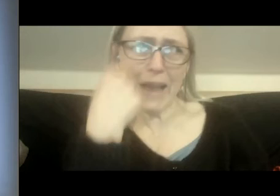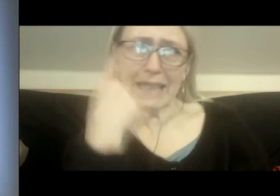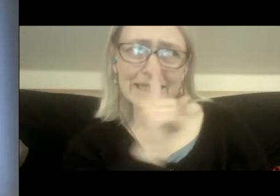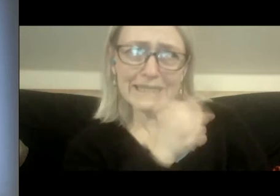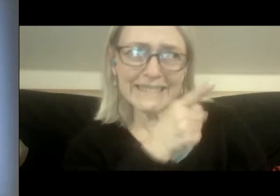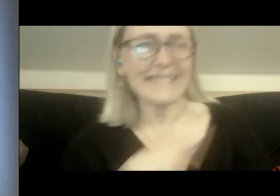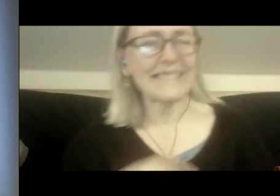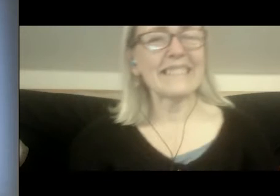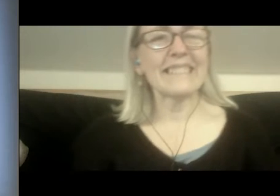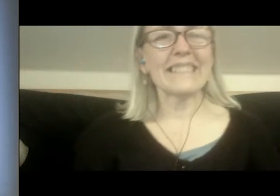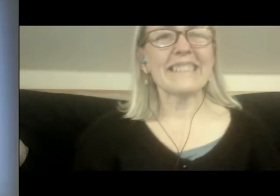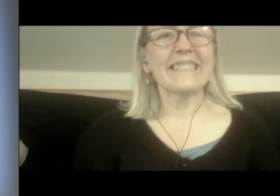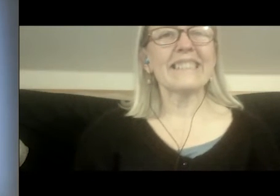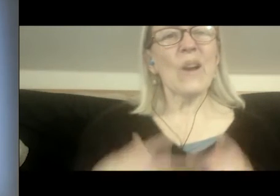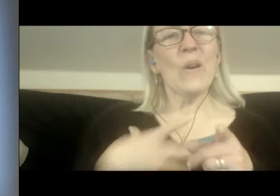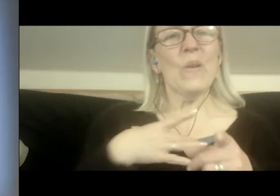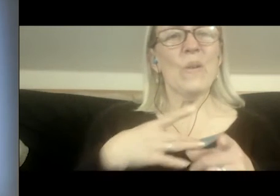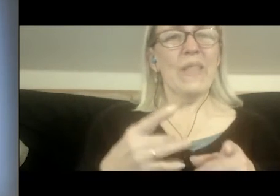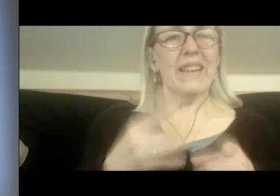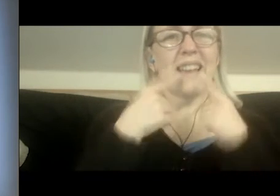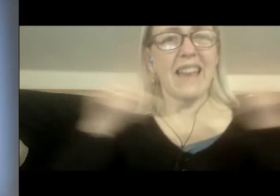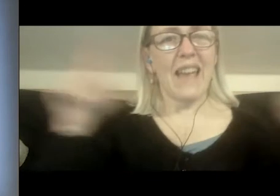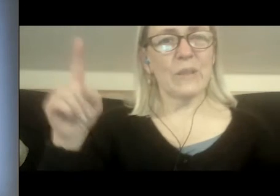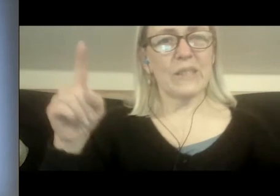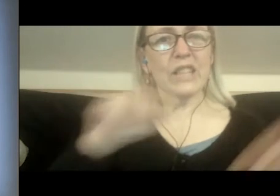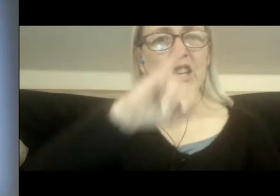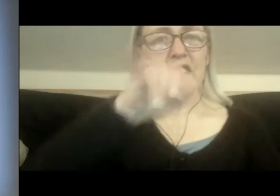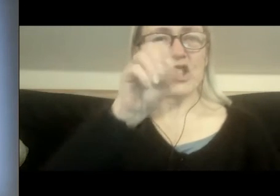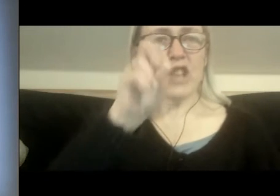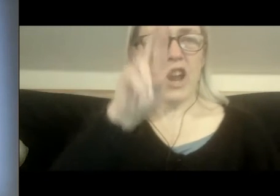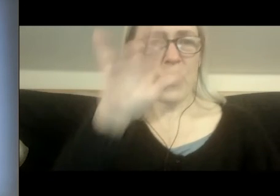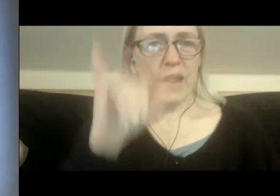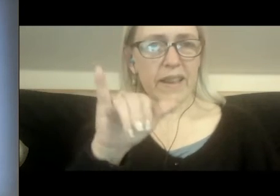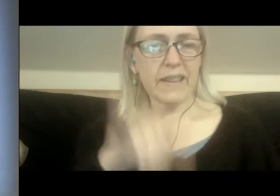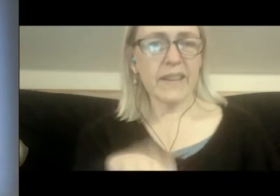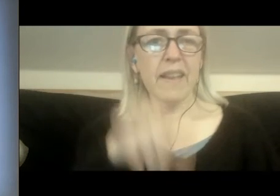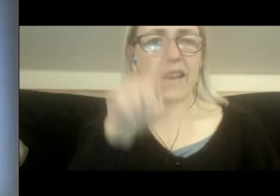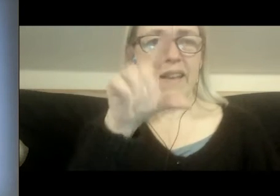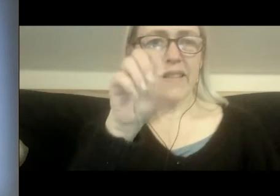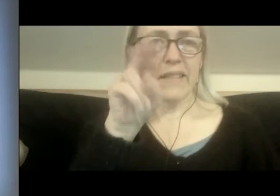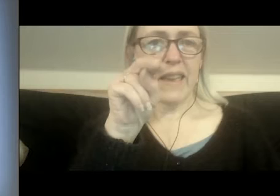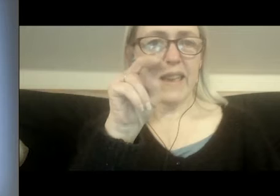Jerry, Lenny, Jim and Gill, have been awarded the 2020 Brown University Excellence Award for service.